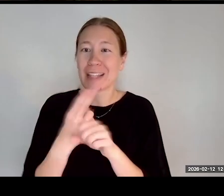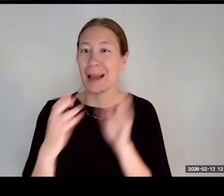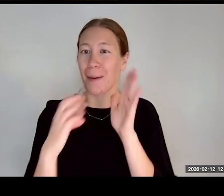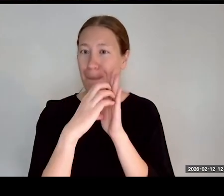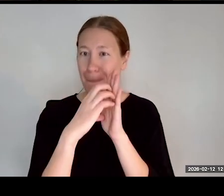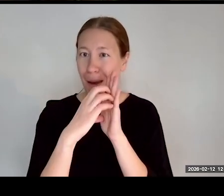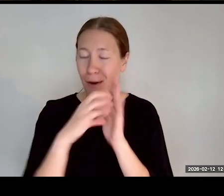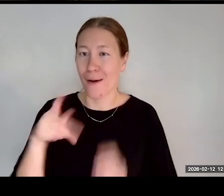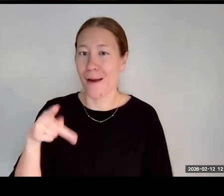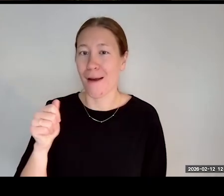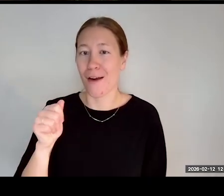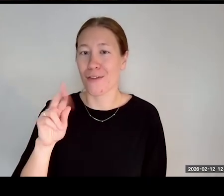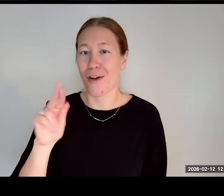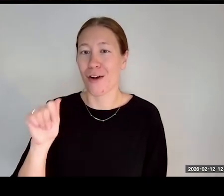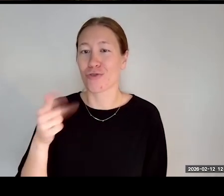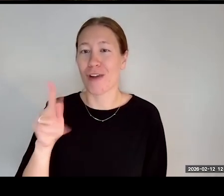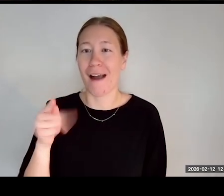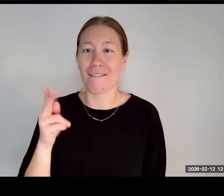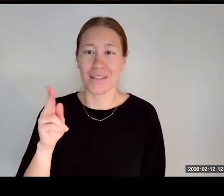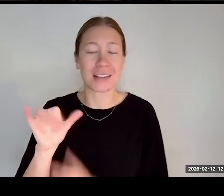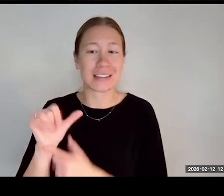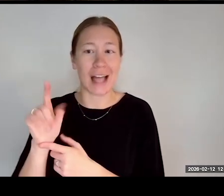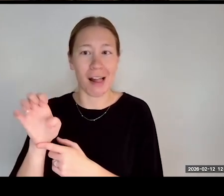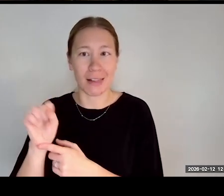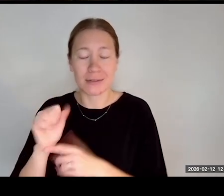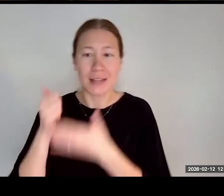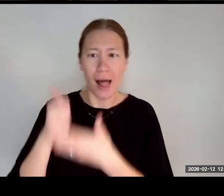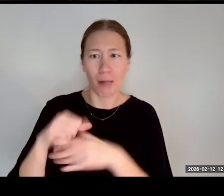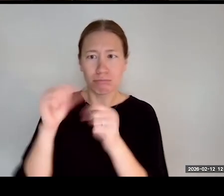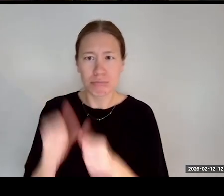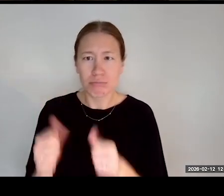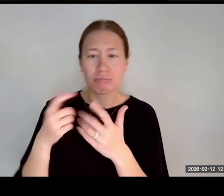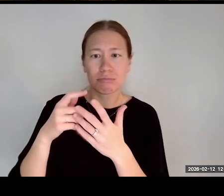So paragraph styles help to define the role that pieces of text are playing in our document